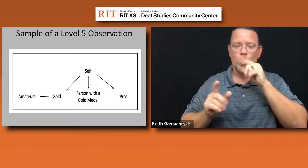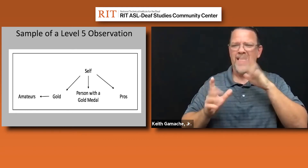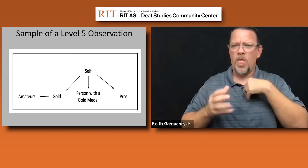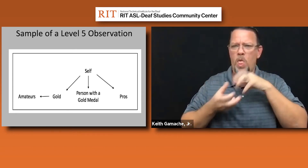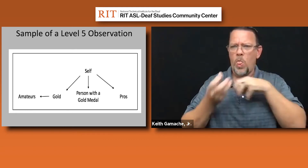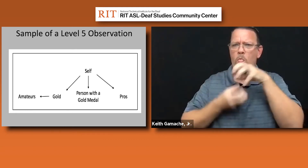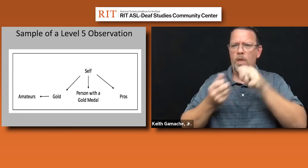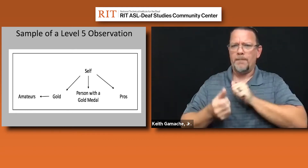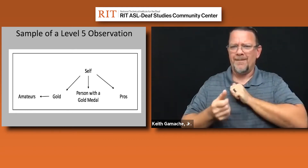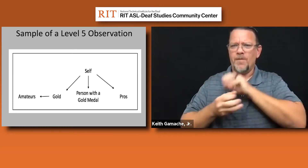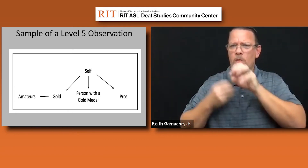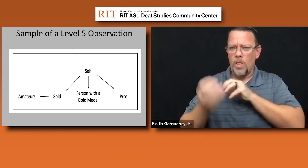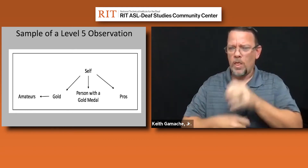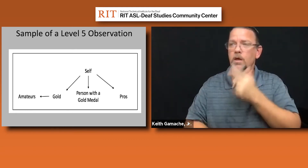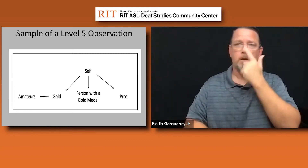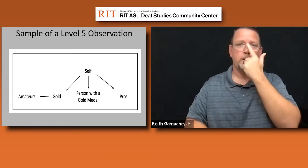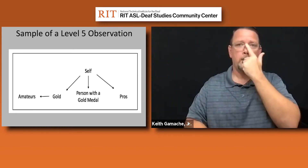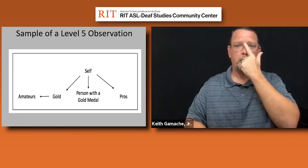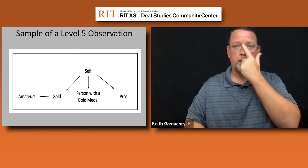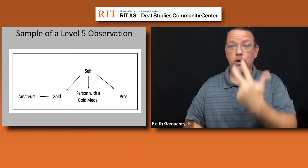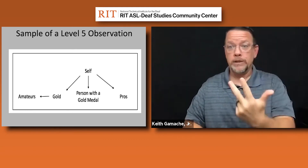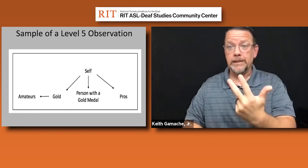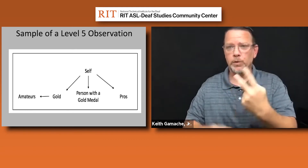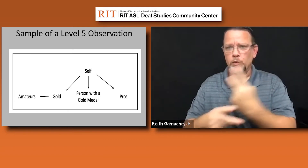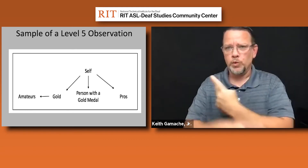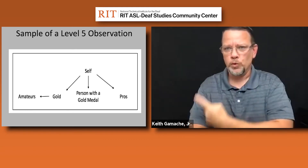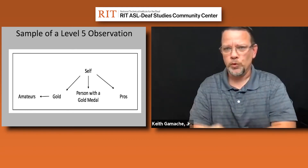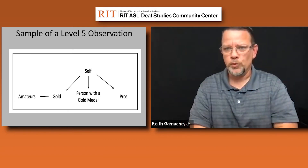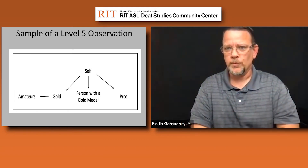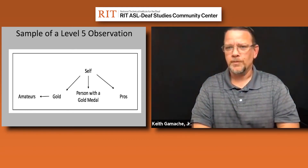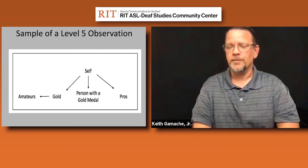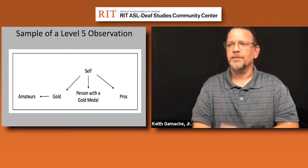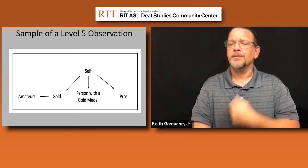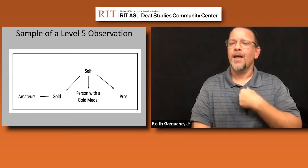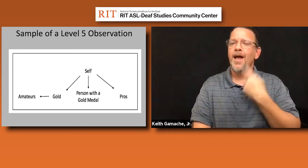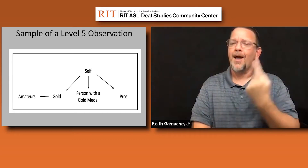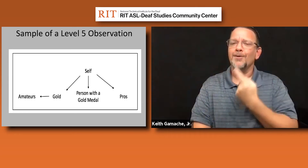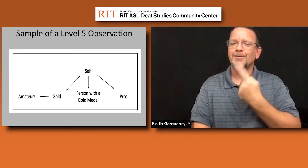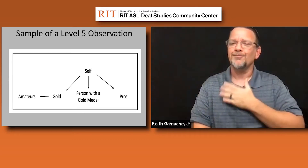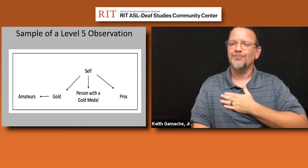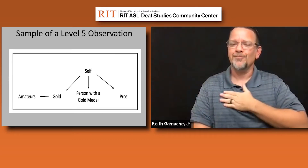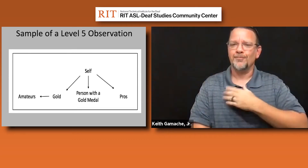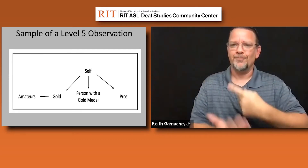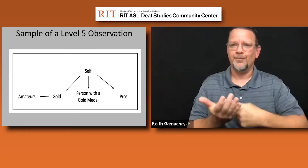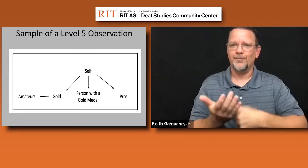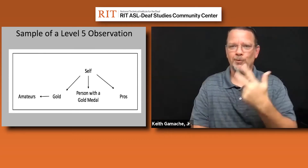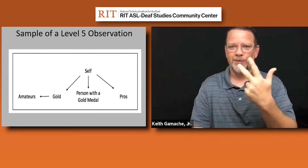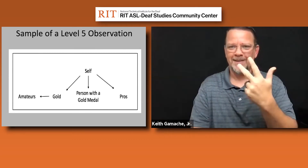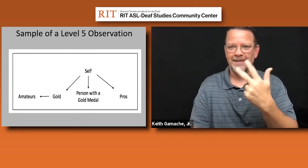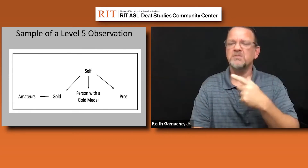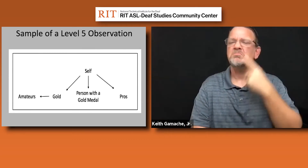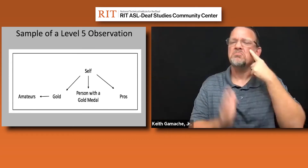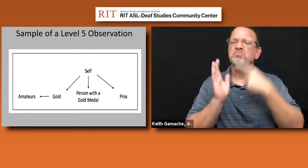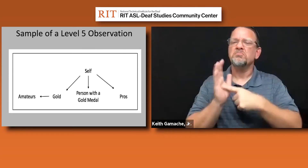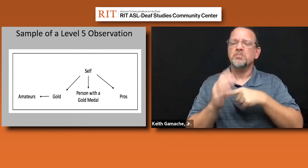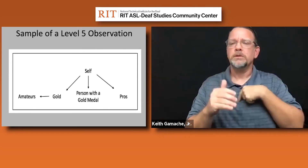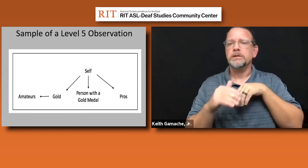You know, we see that happening as a common stumbling point where interpreters are learning to identify two speakers with role shifting,